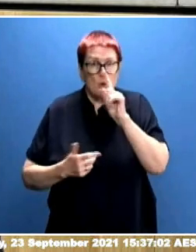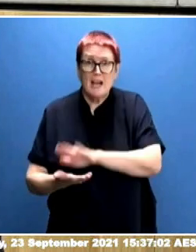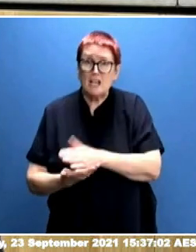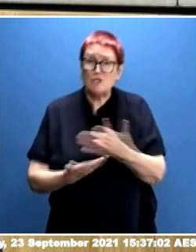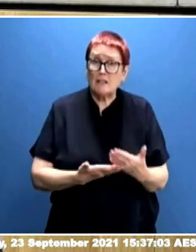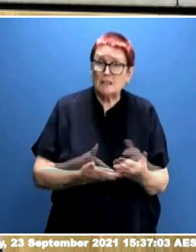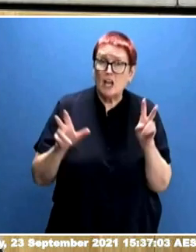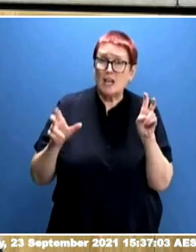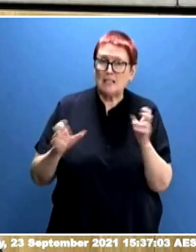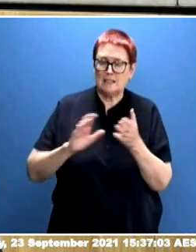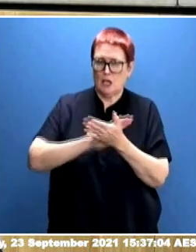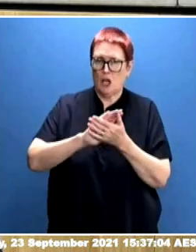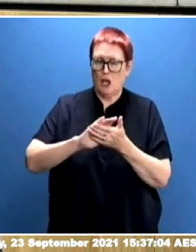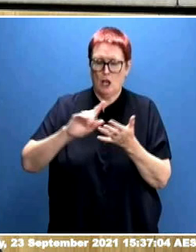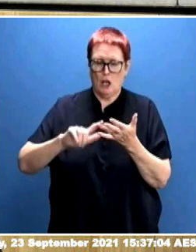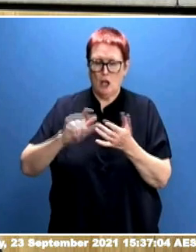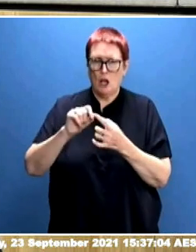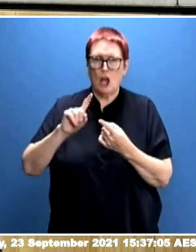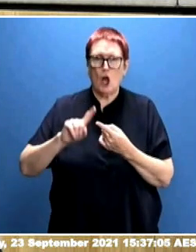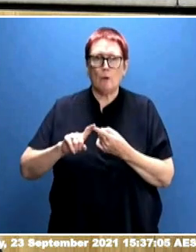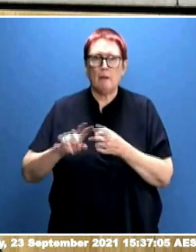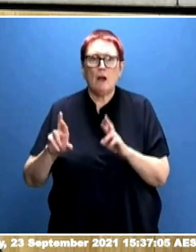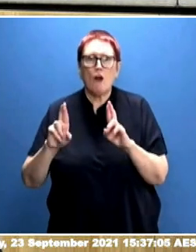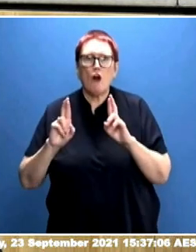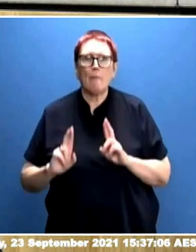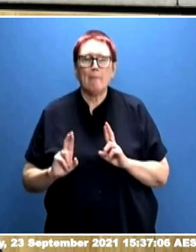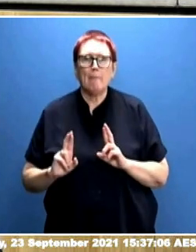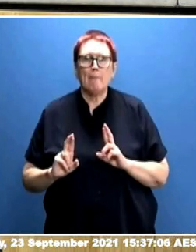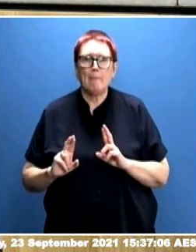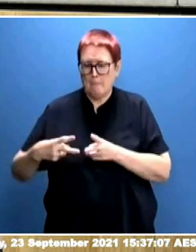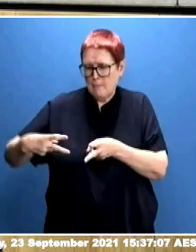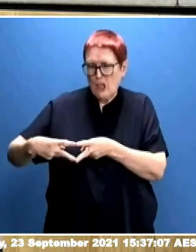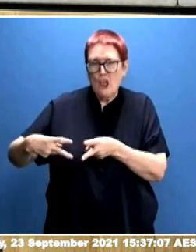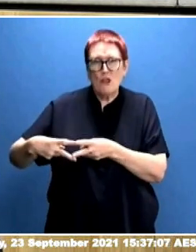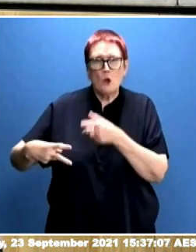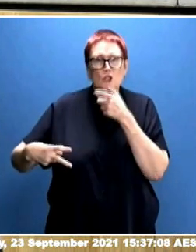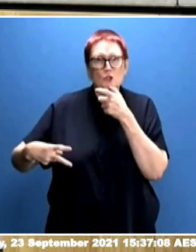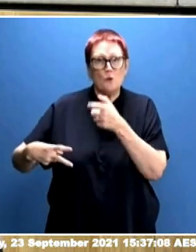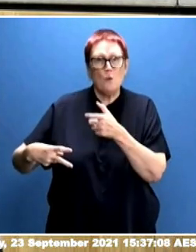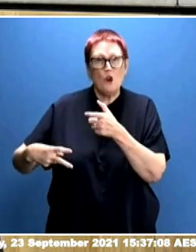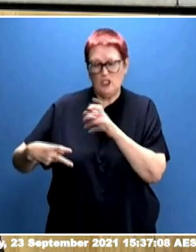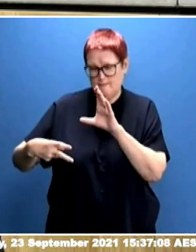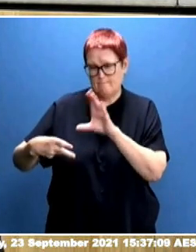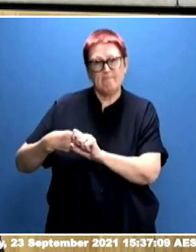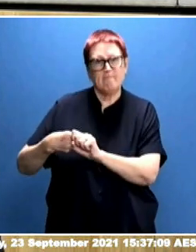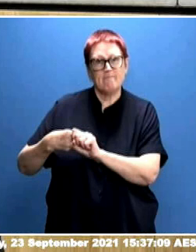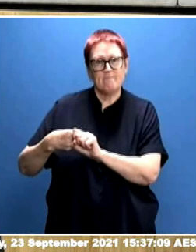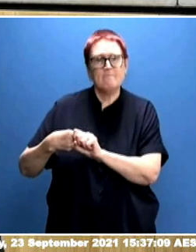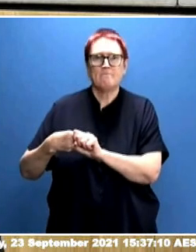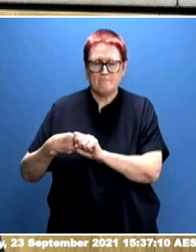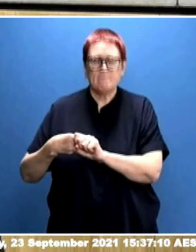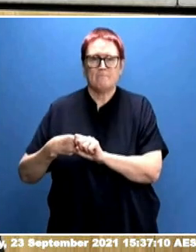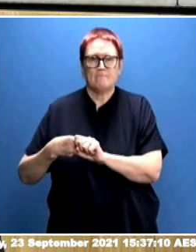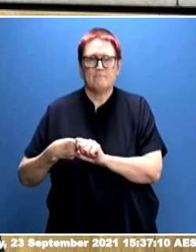word "hope", and these two words really coincide, because what I understood around